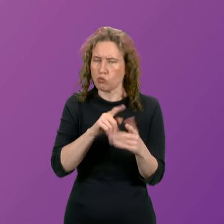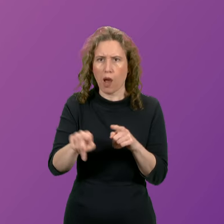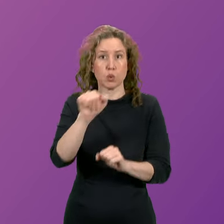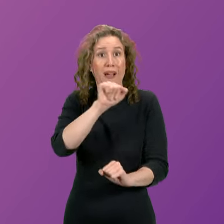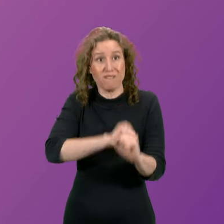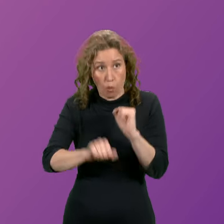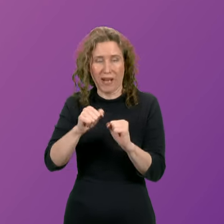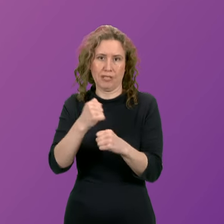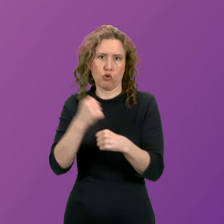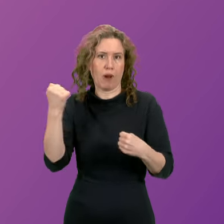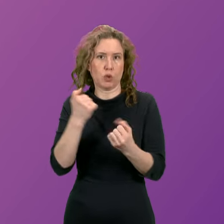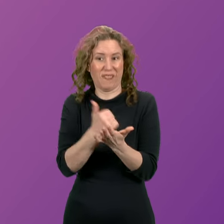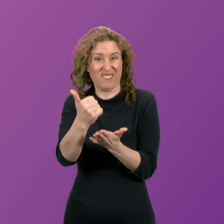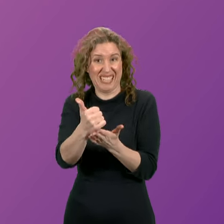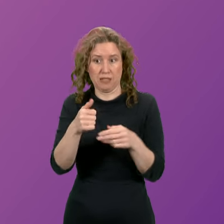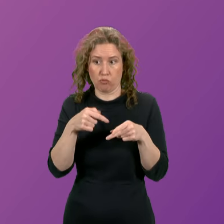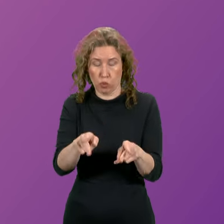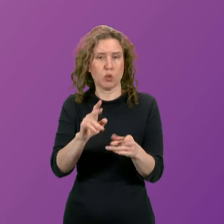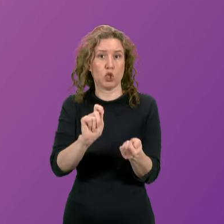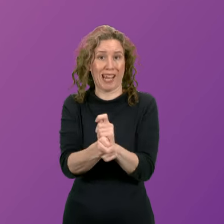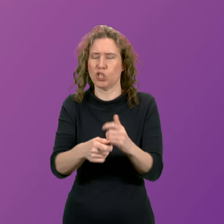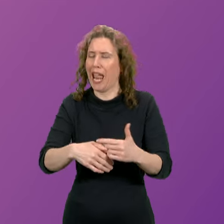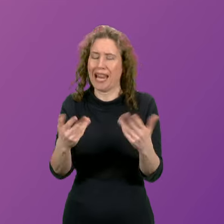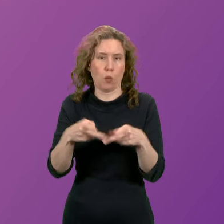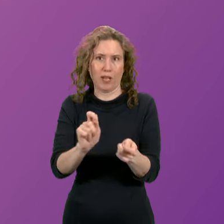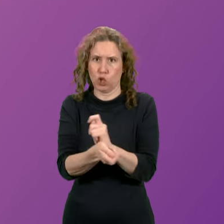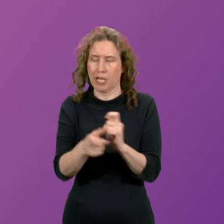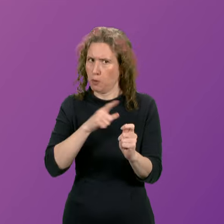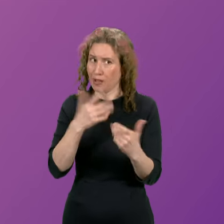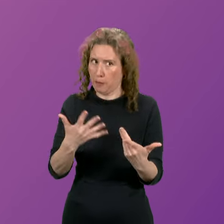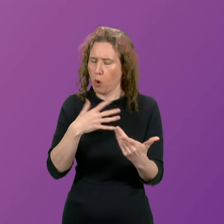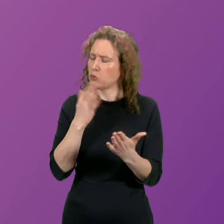visa route being in any way altered, because it benefits Scotland and our institutions.